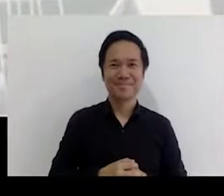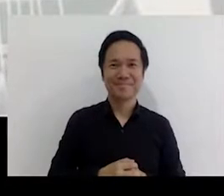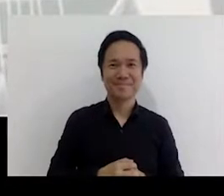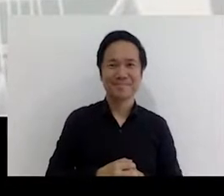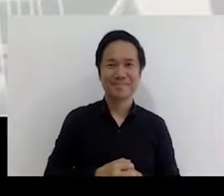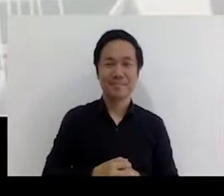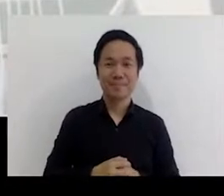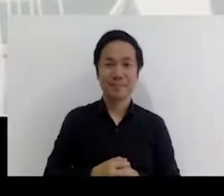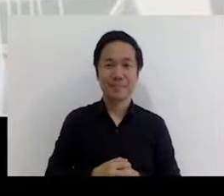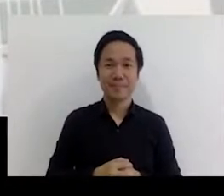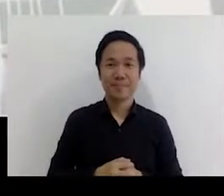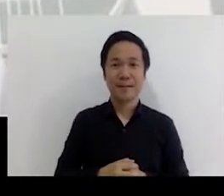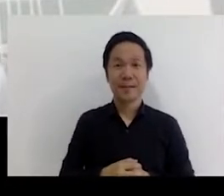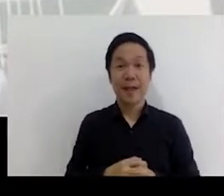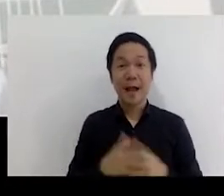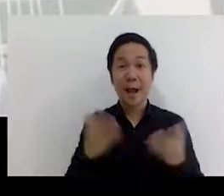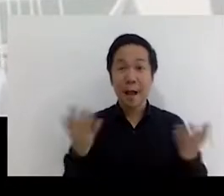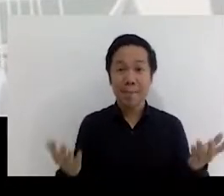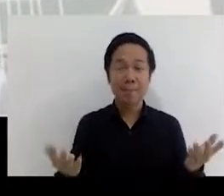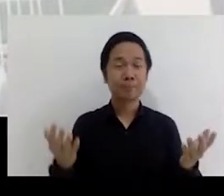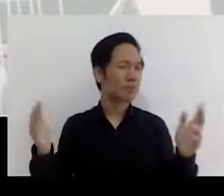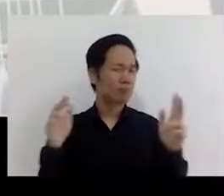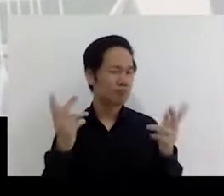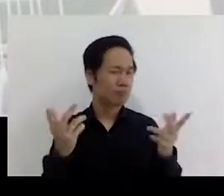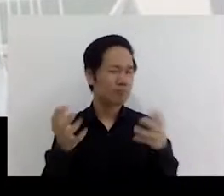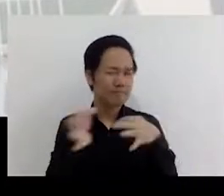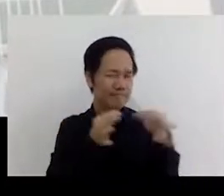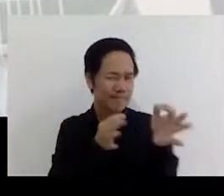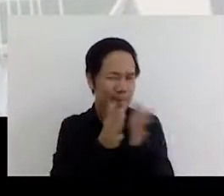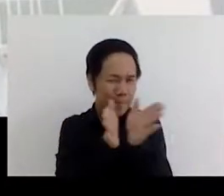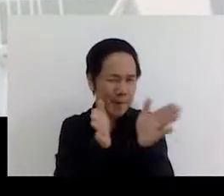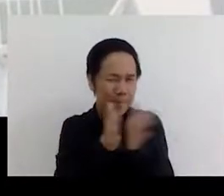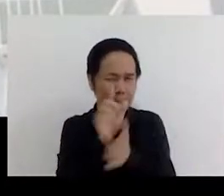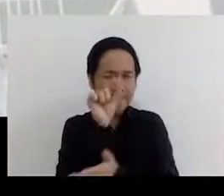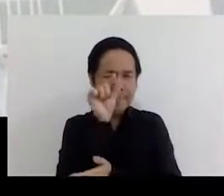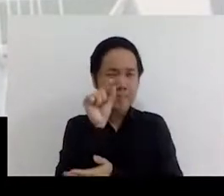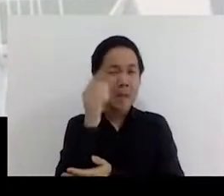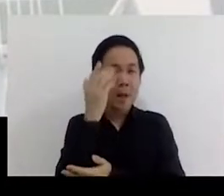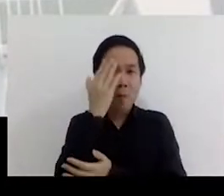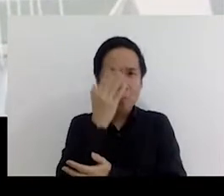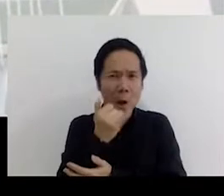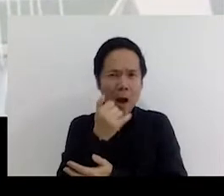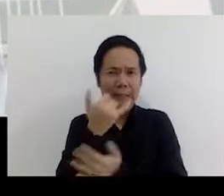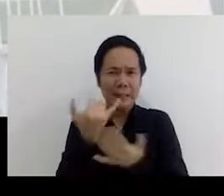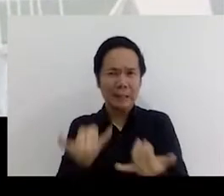why we felt it so critical to organize this session during such a challenging time